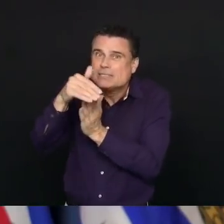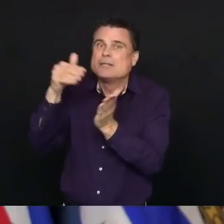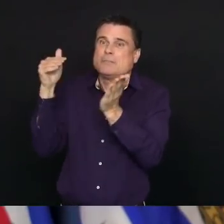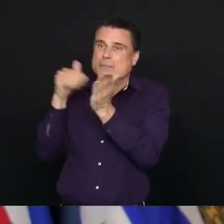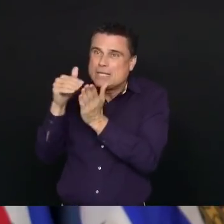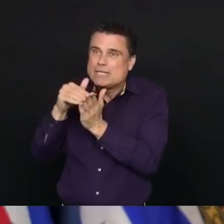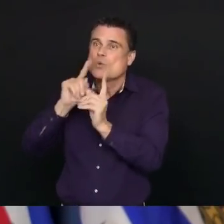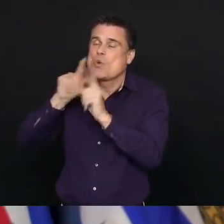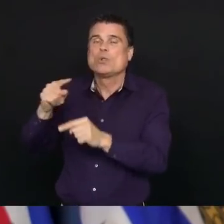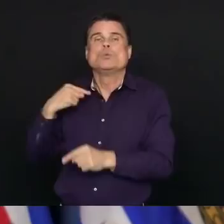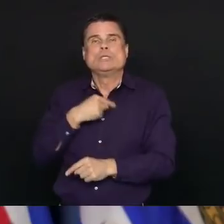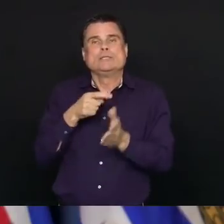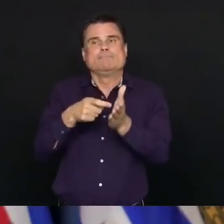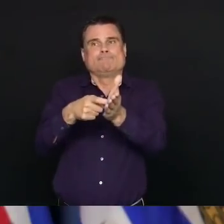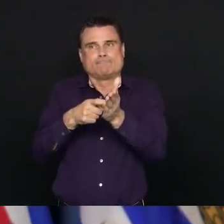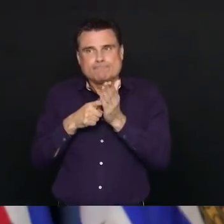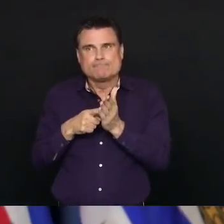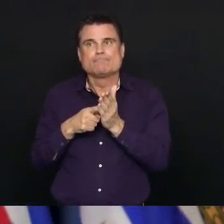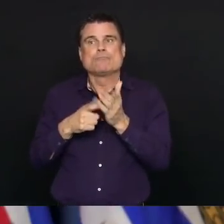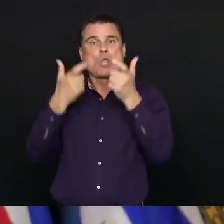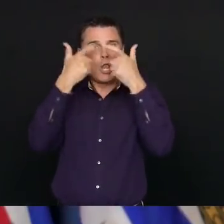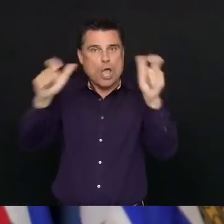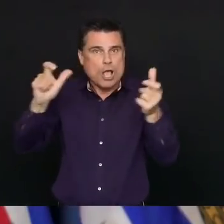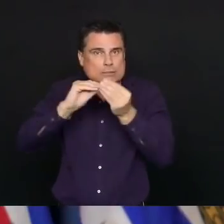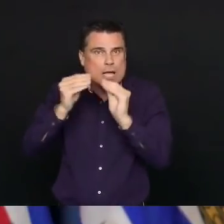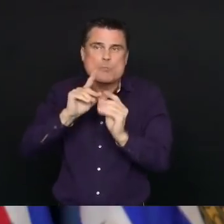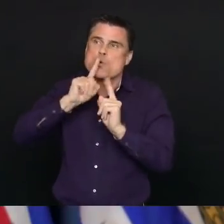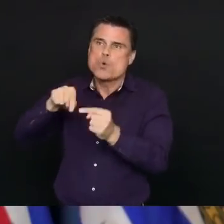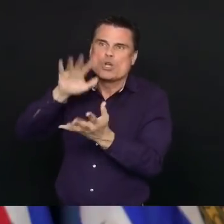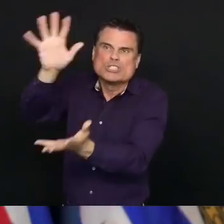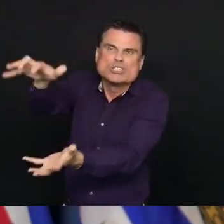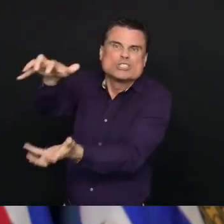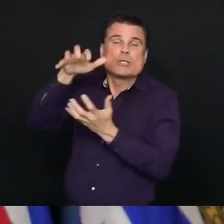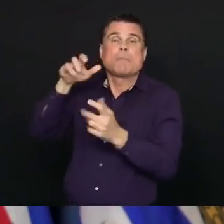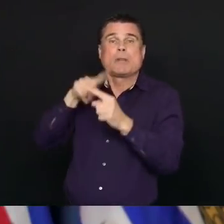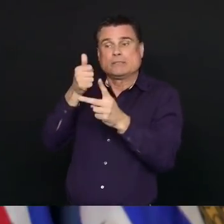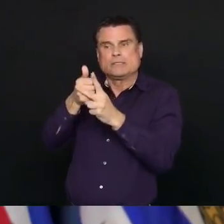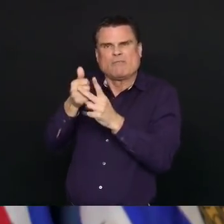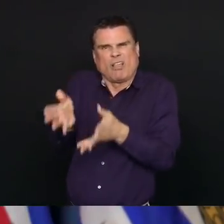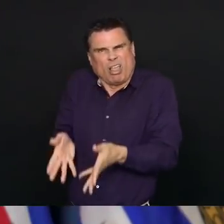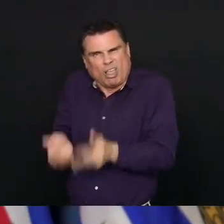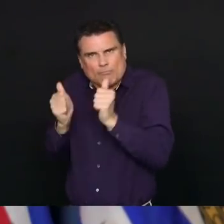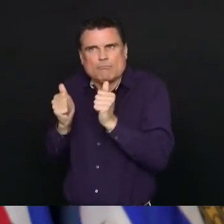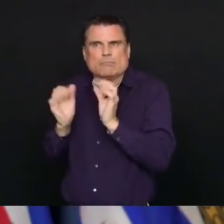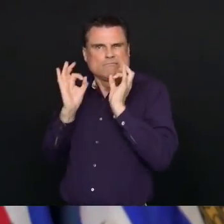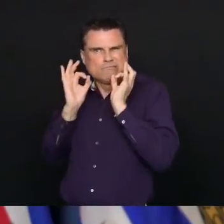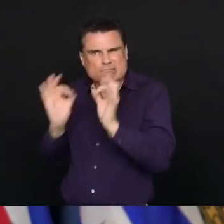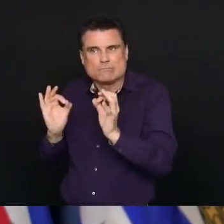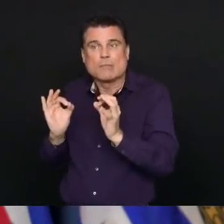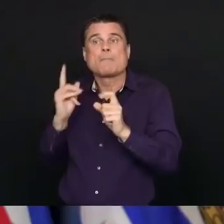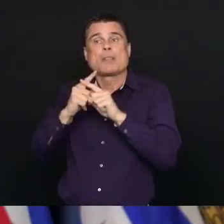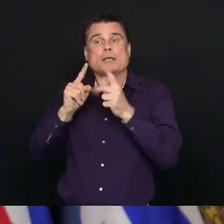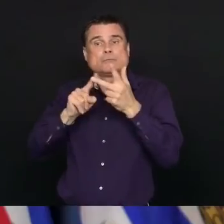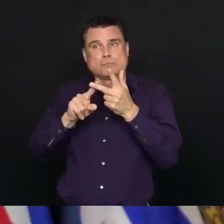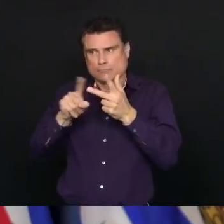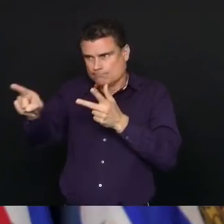that protective equipment to meet the safety tests and the protection tests that we require of them. So everything were bringing in is being